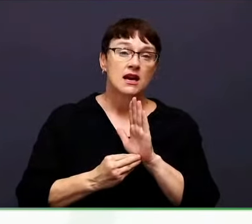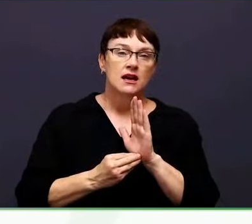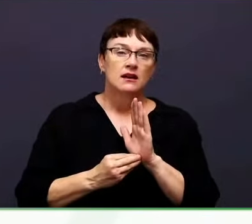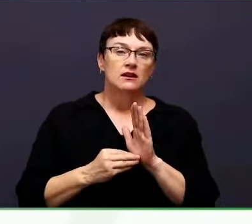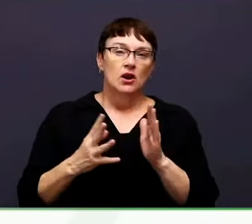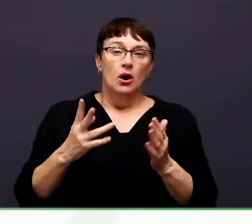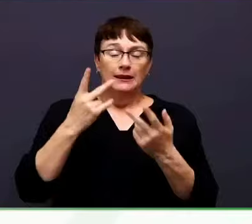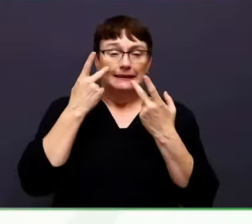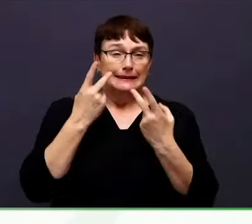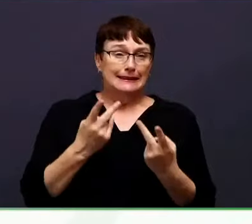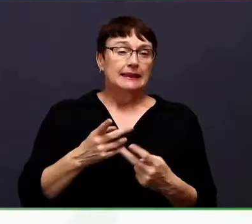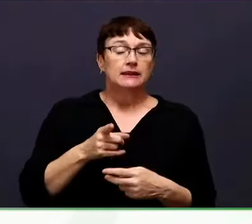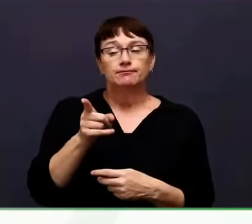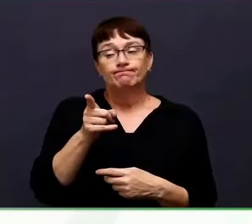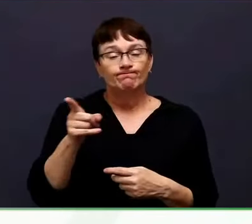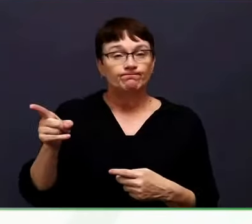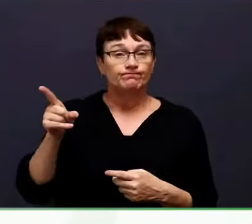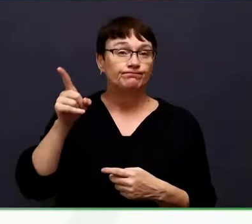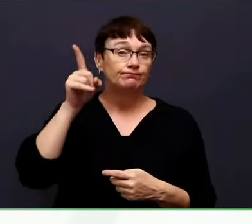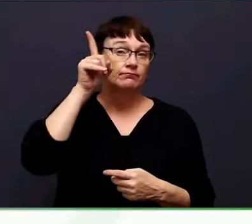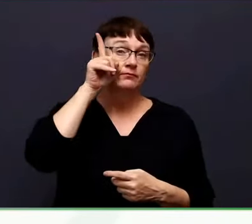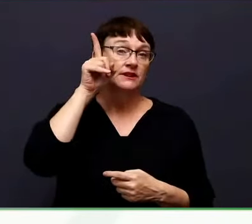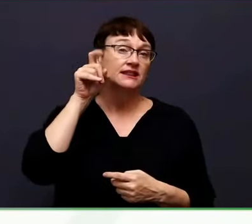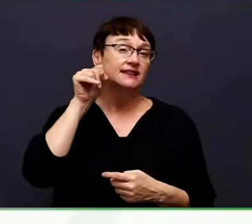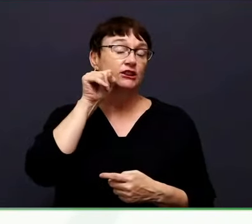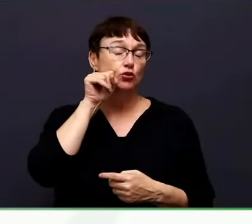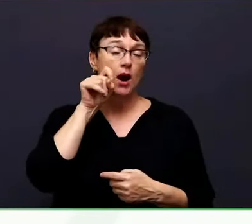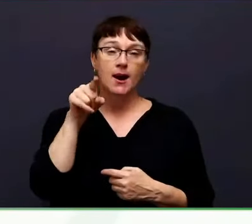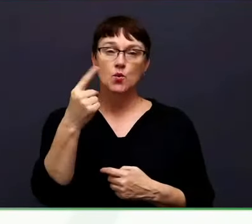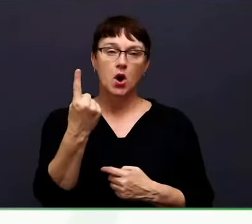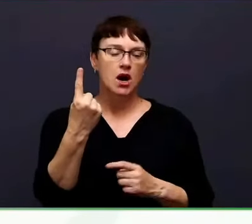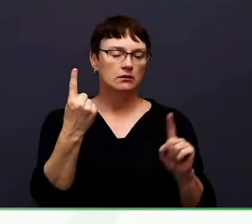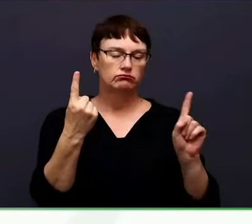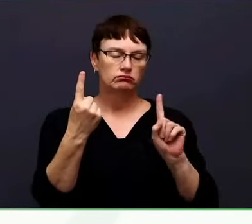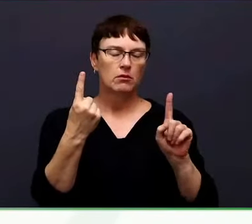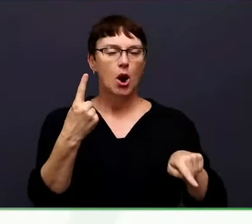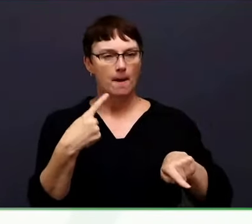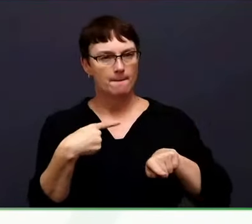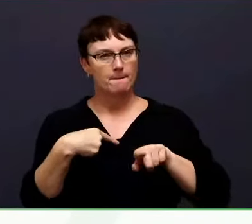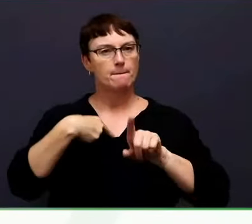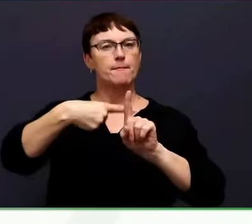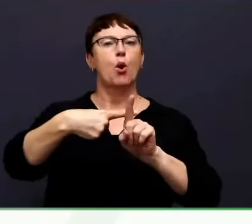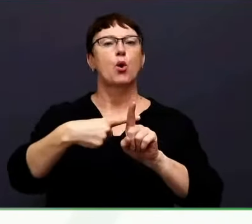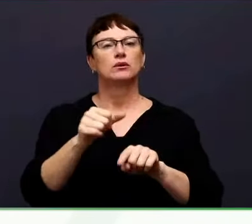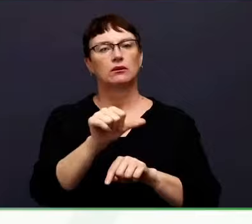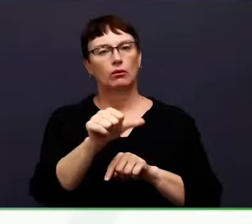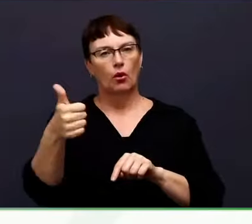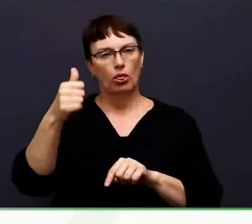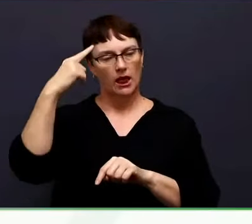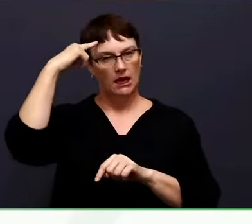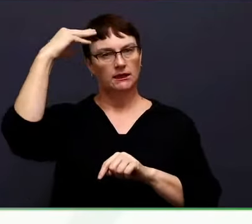This work has also instrumental in other disability organisations to